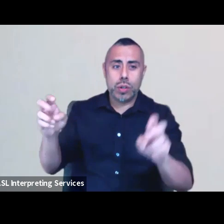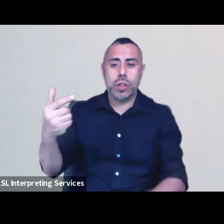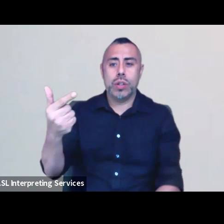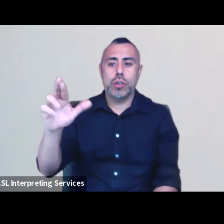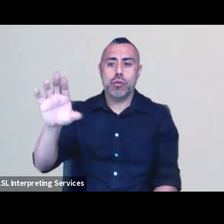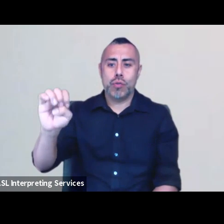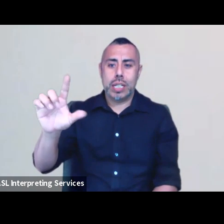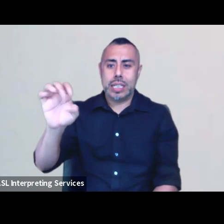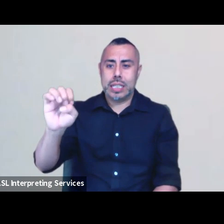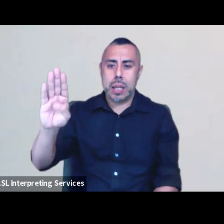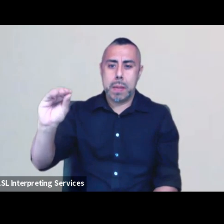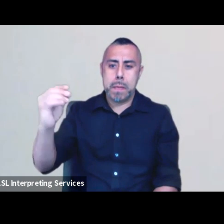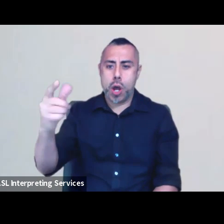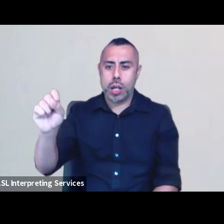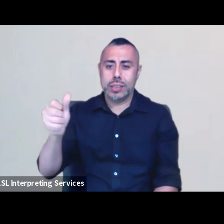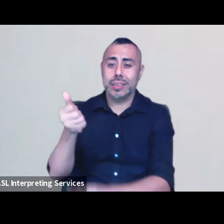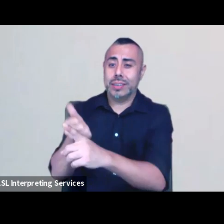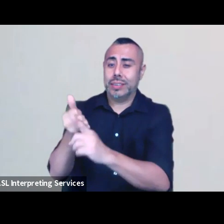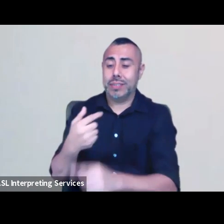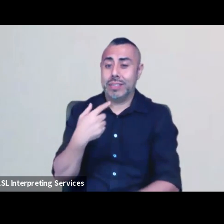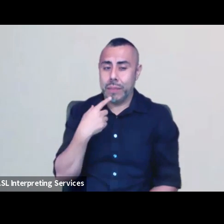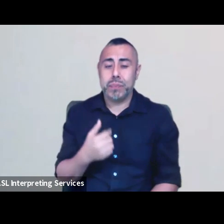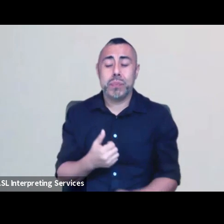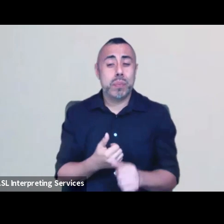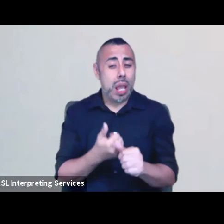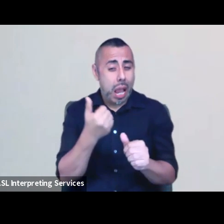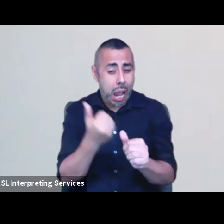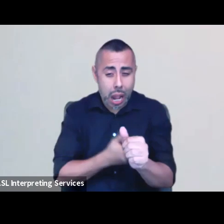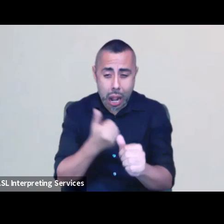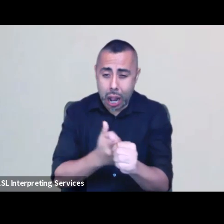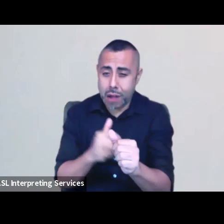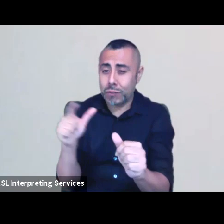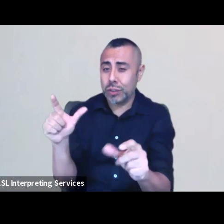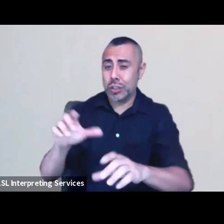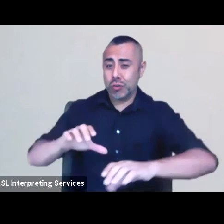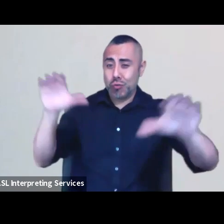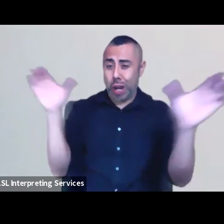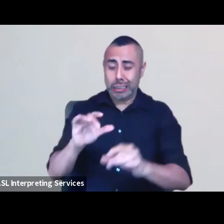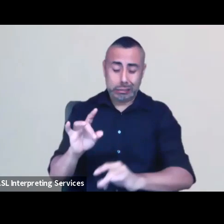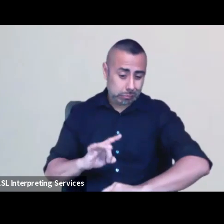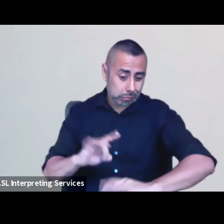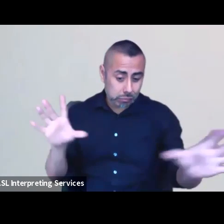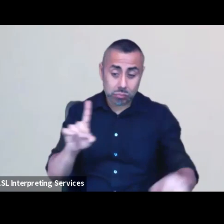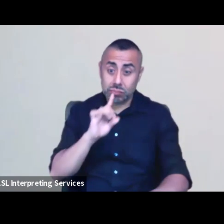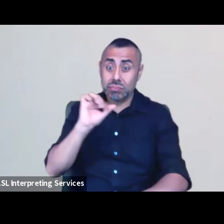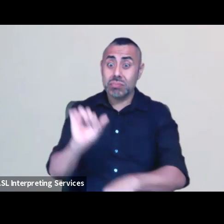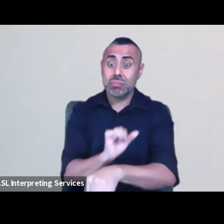who said, "Every crisis, actual or impending, "needs to be viewed as an opportunity